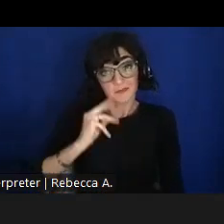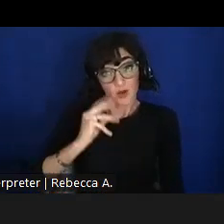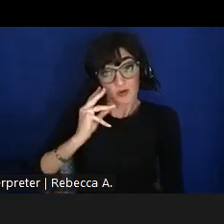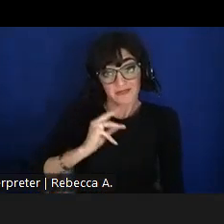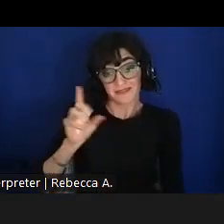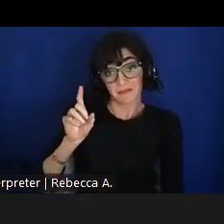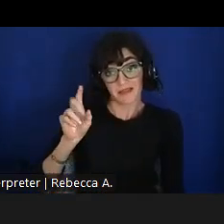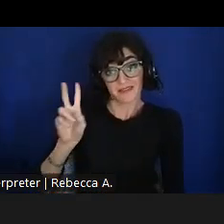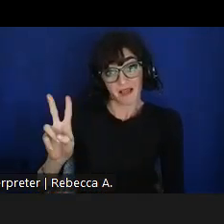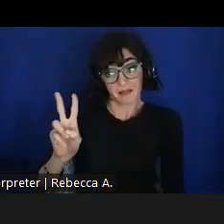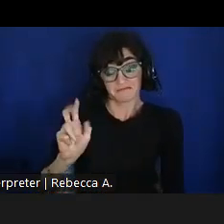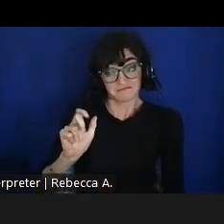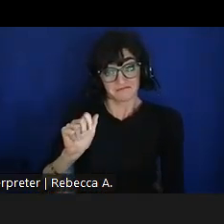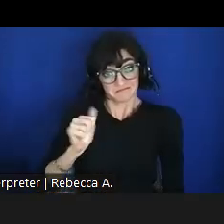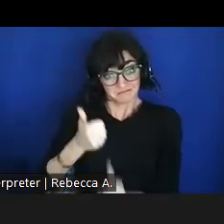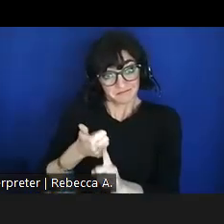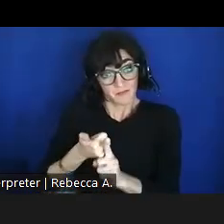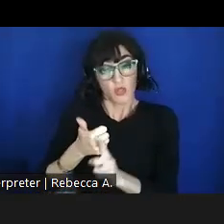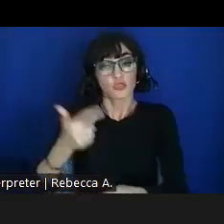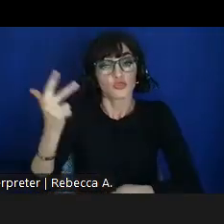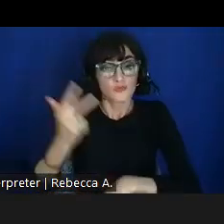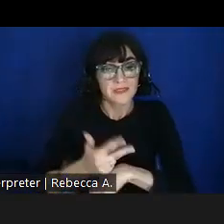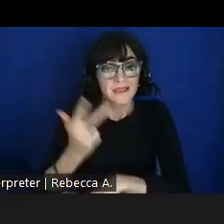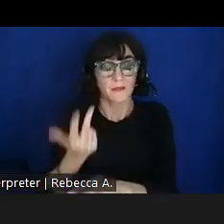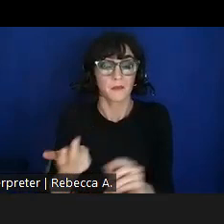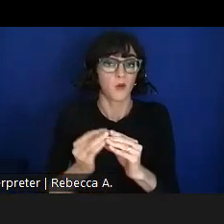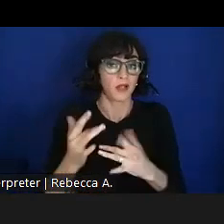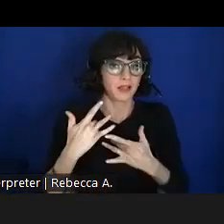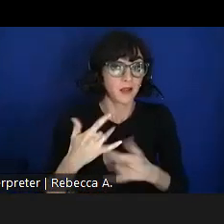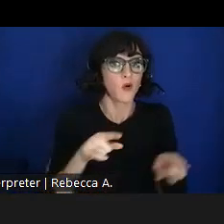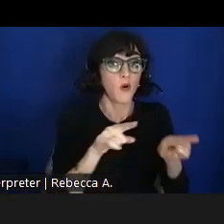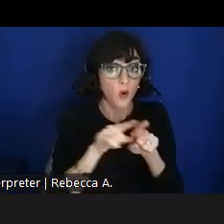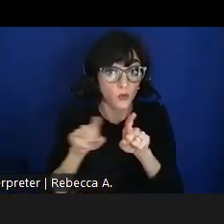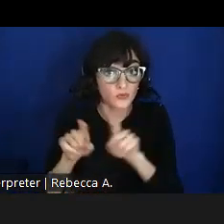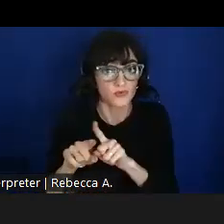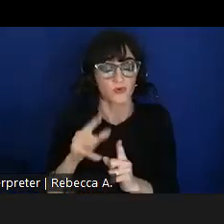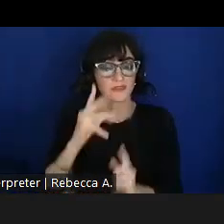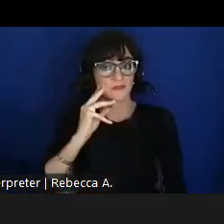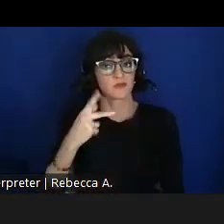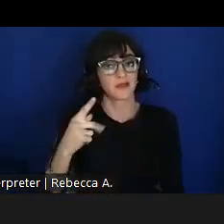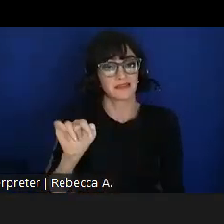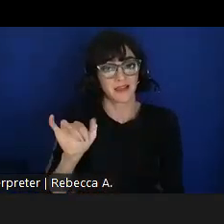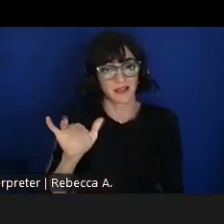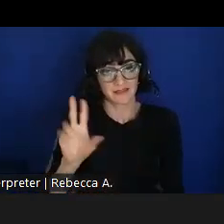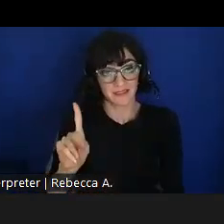to also experience ptsd, major depression, major depressive disorder, and self-injury